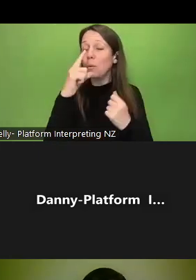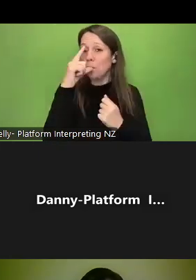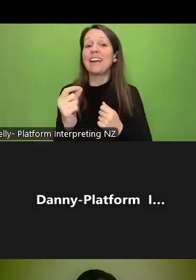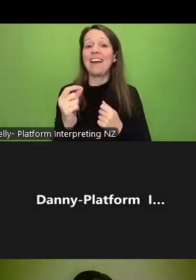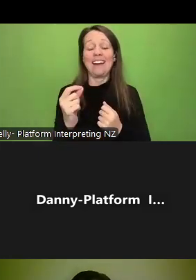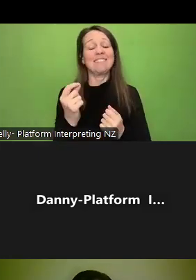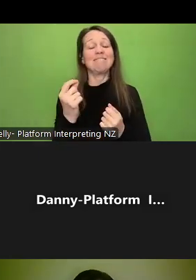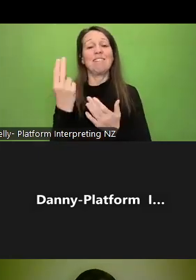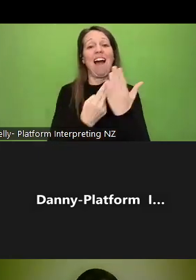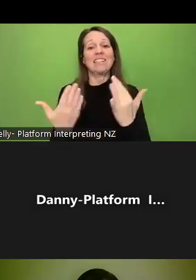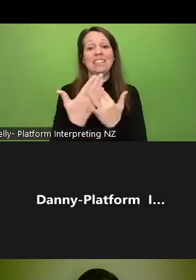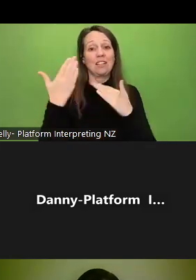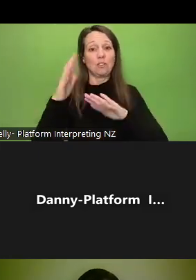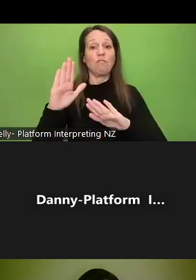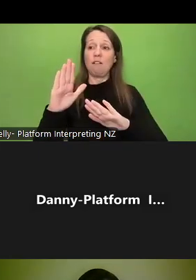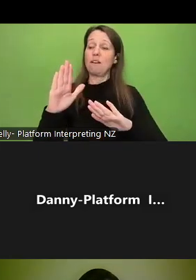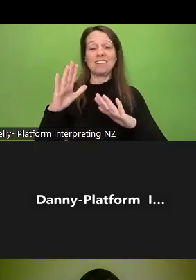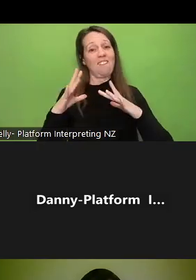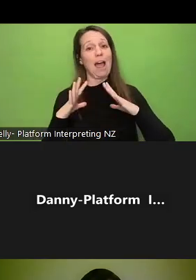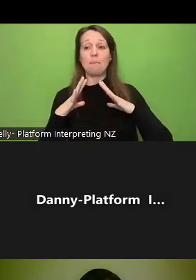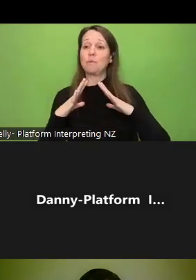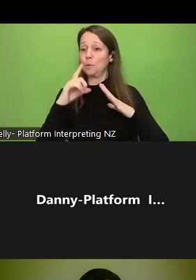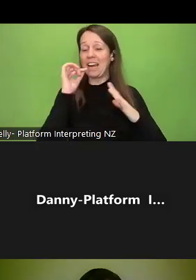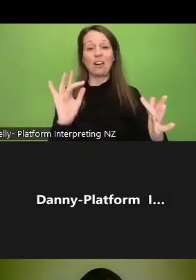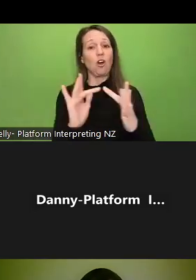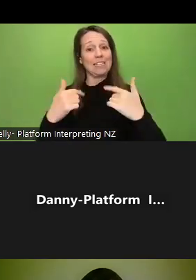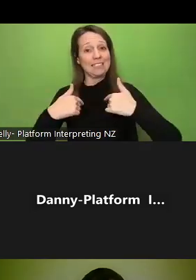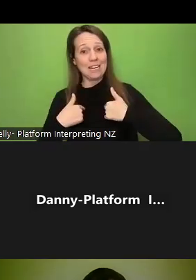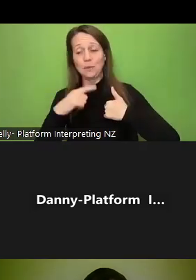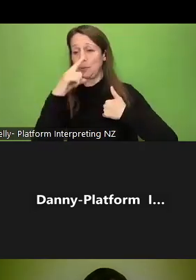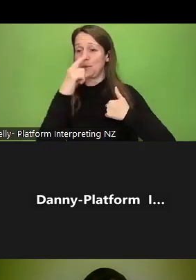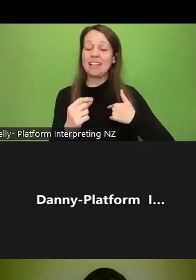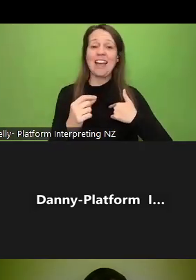Always. You can get in contact, you can have one-on-one chats with us, you can join,